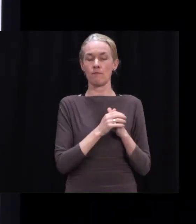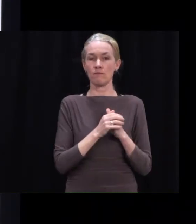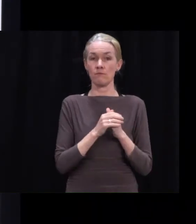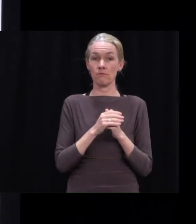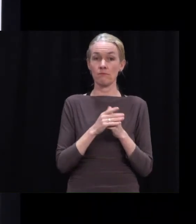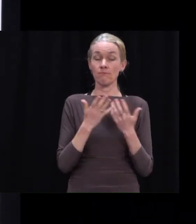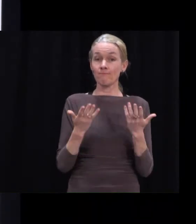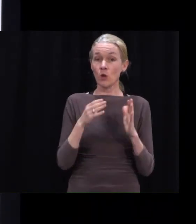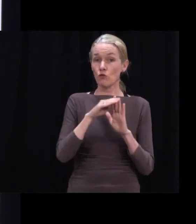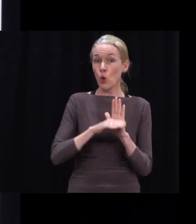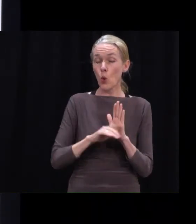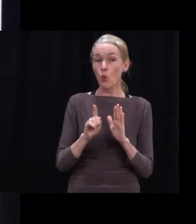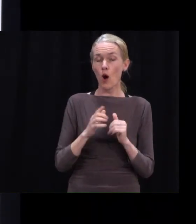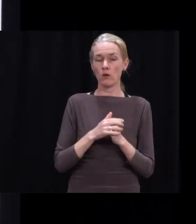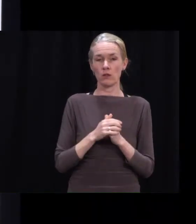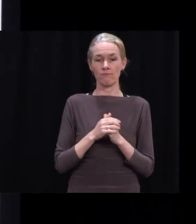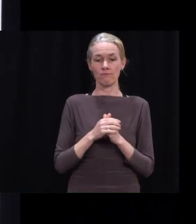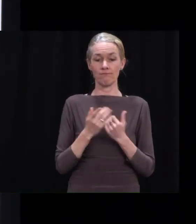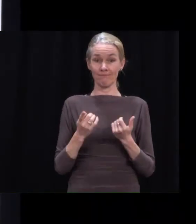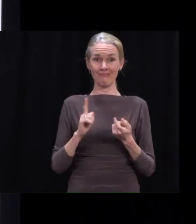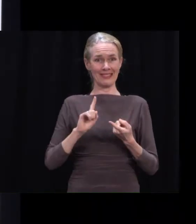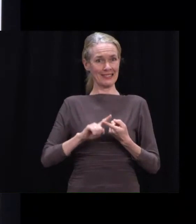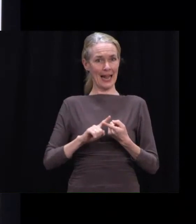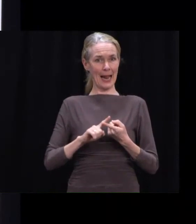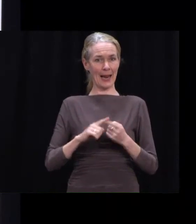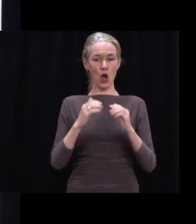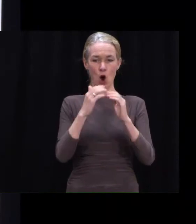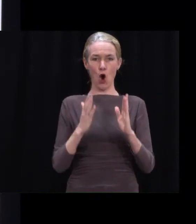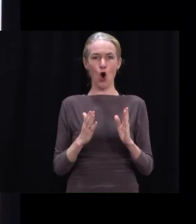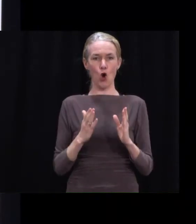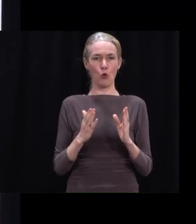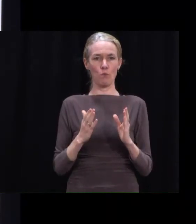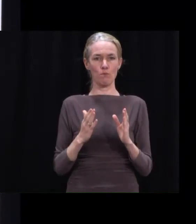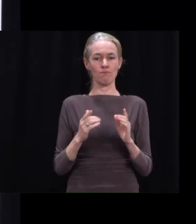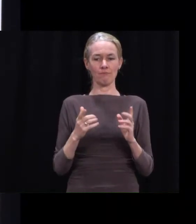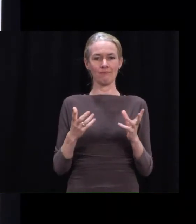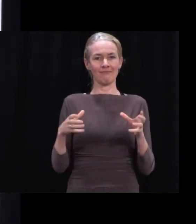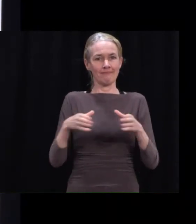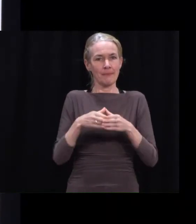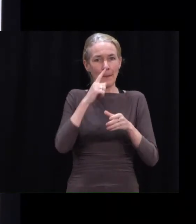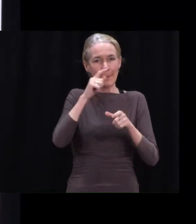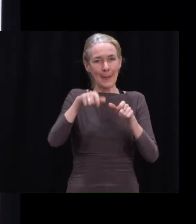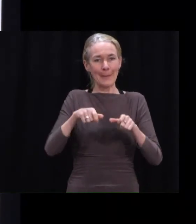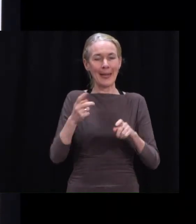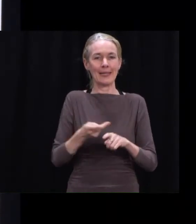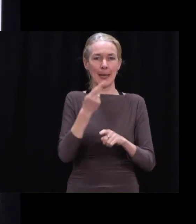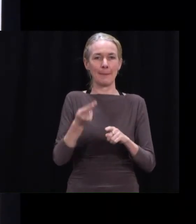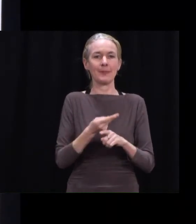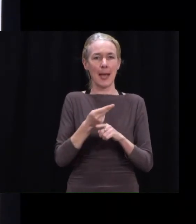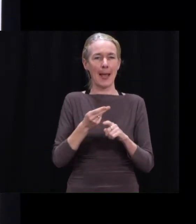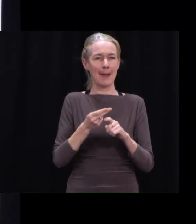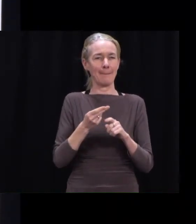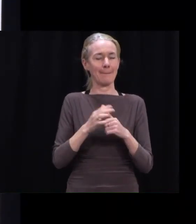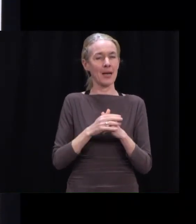requires a high degree of caution because the risk of